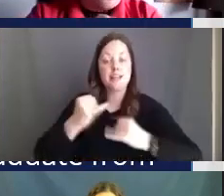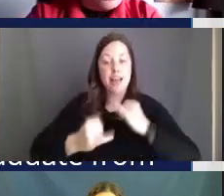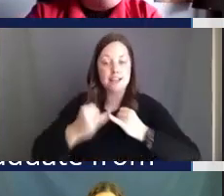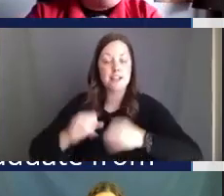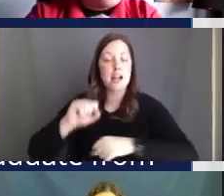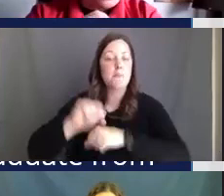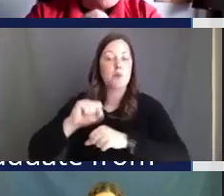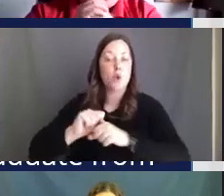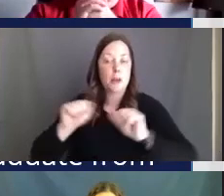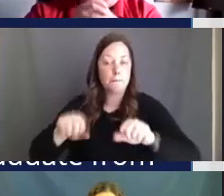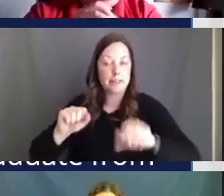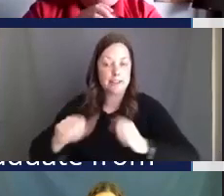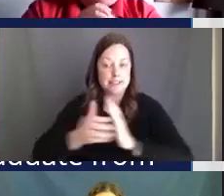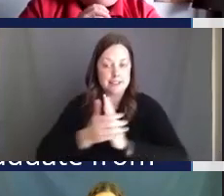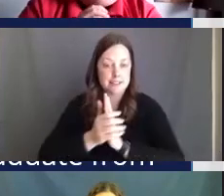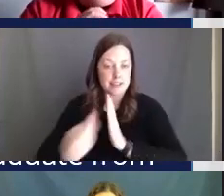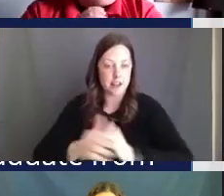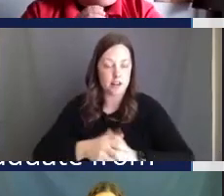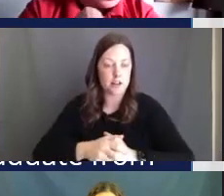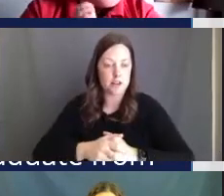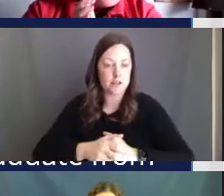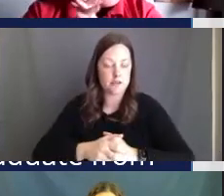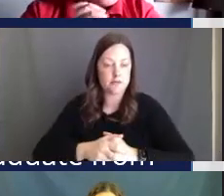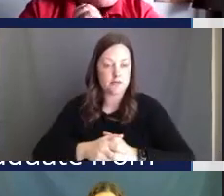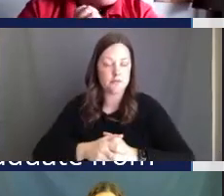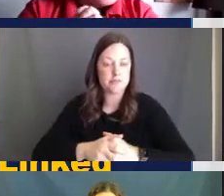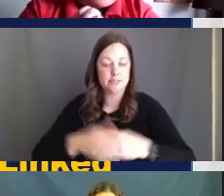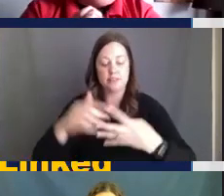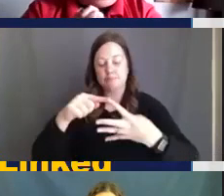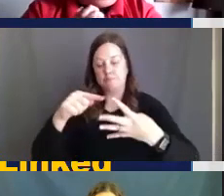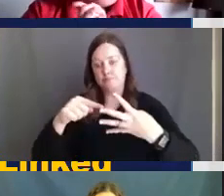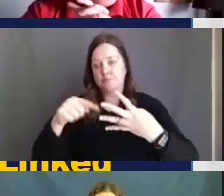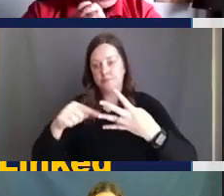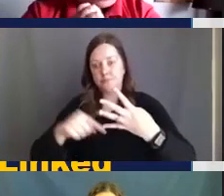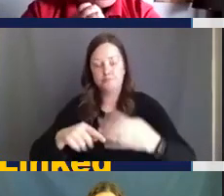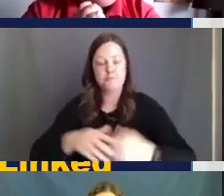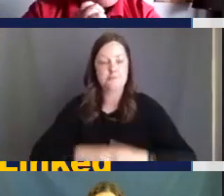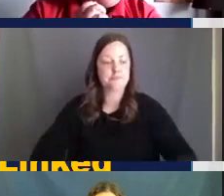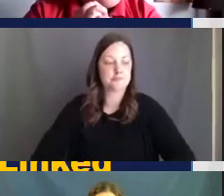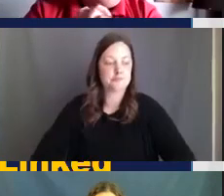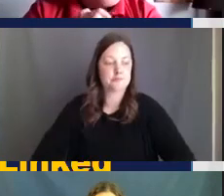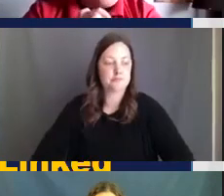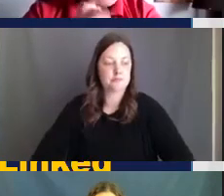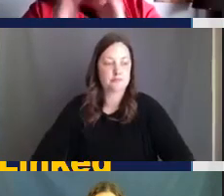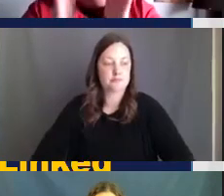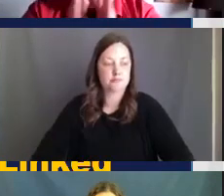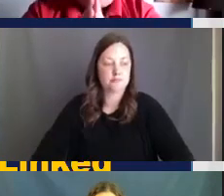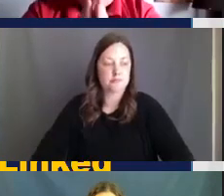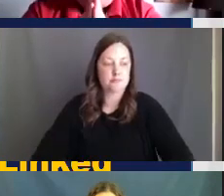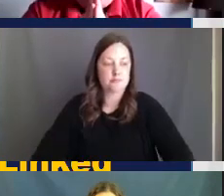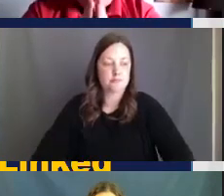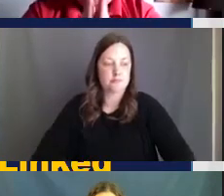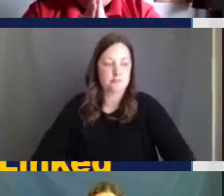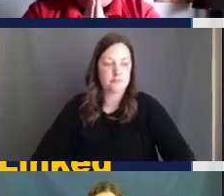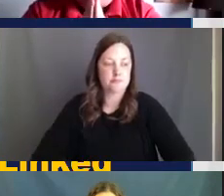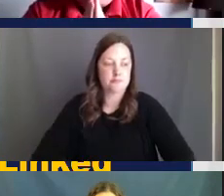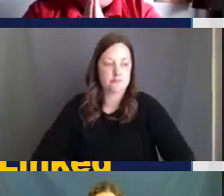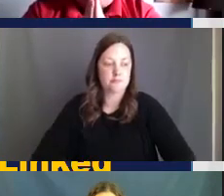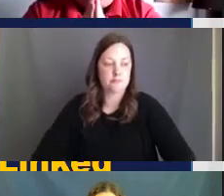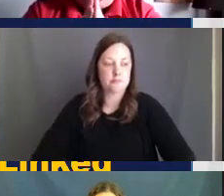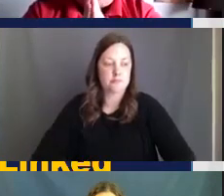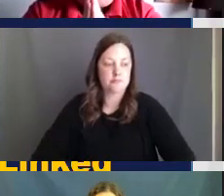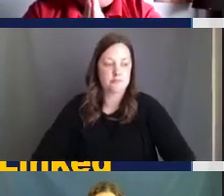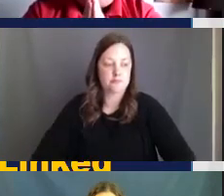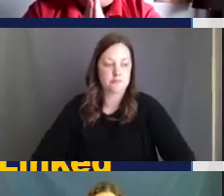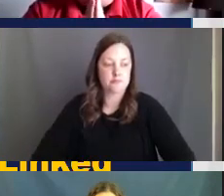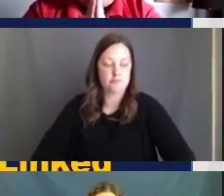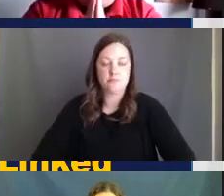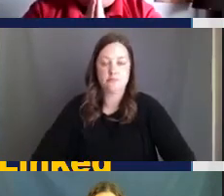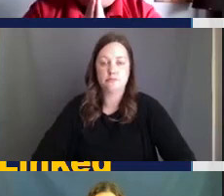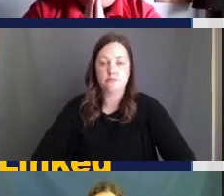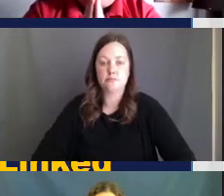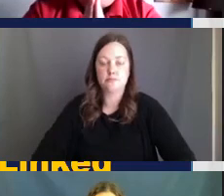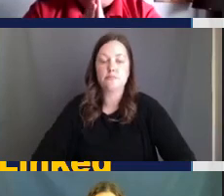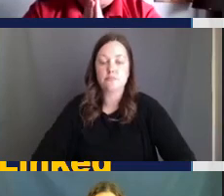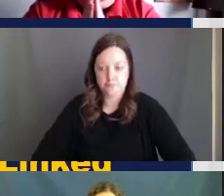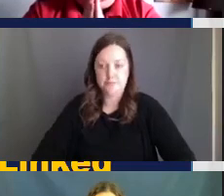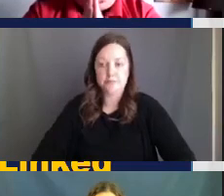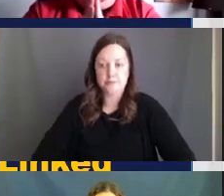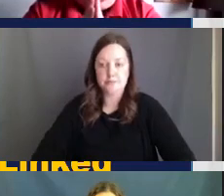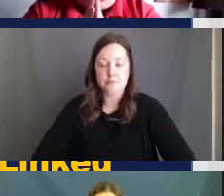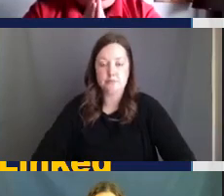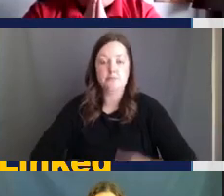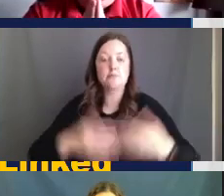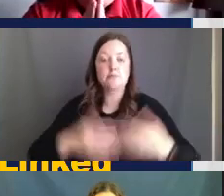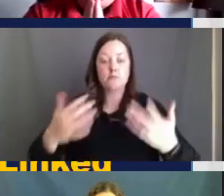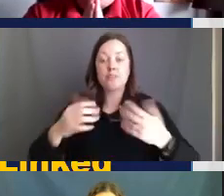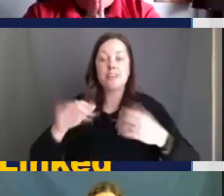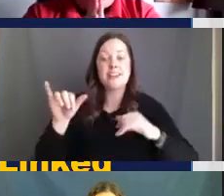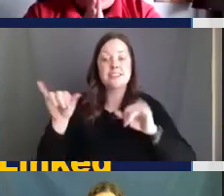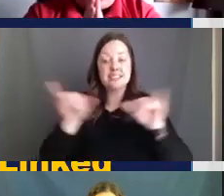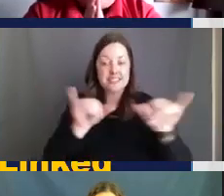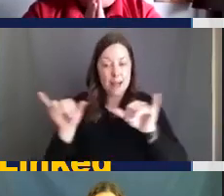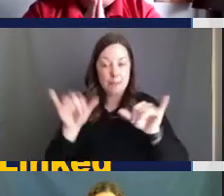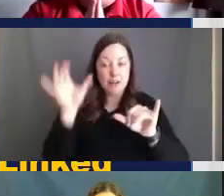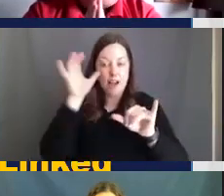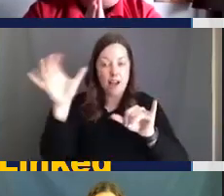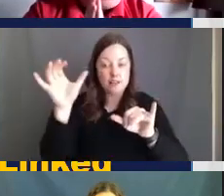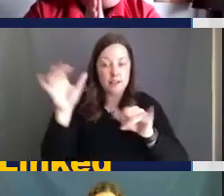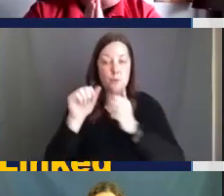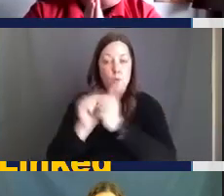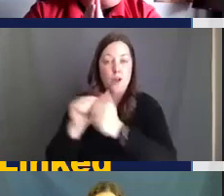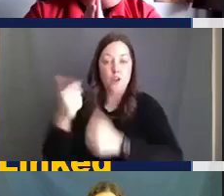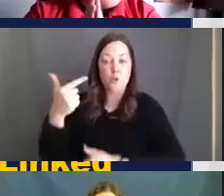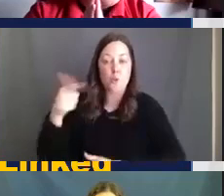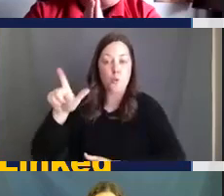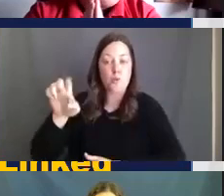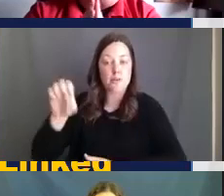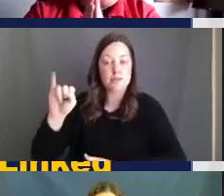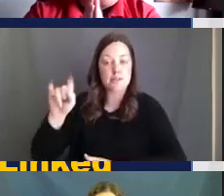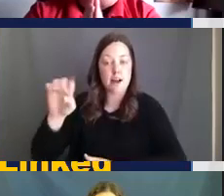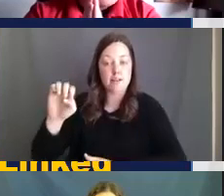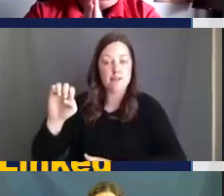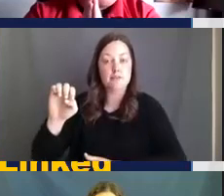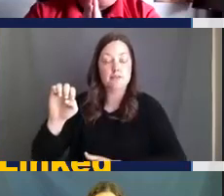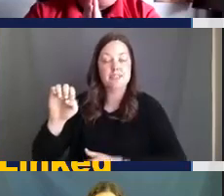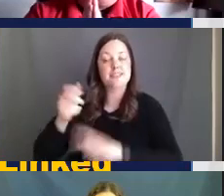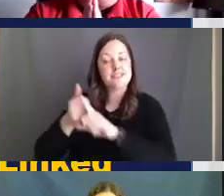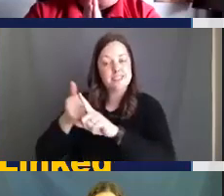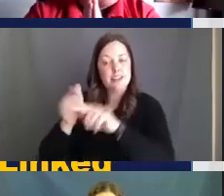Indiana is a step above because our Google sites template is already structured,